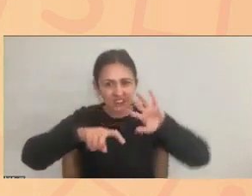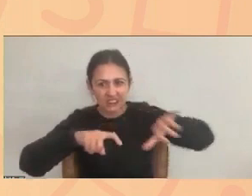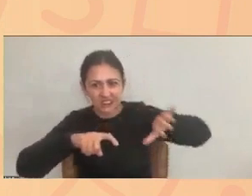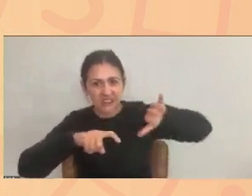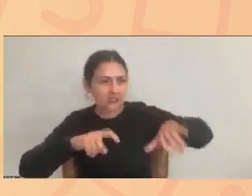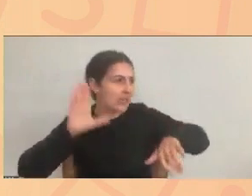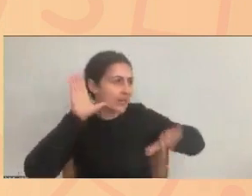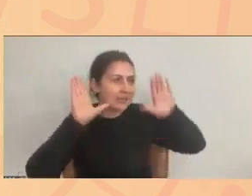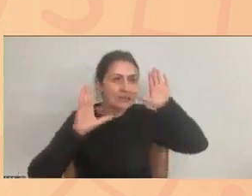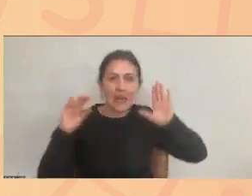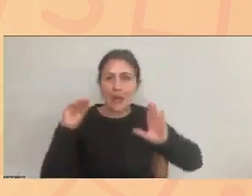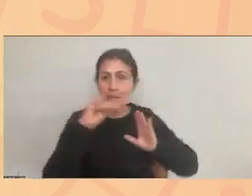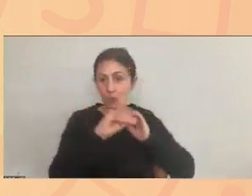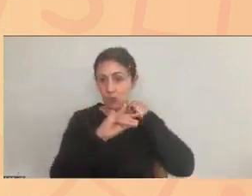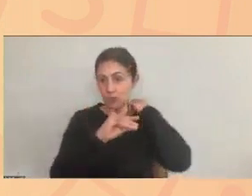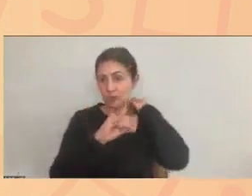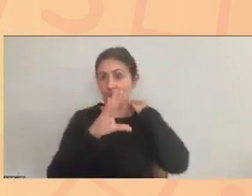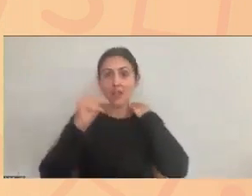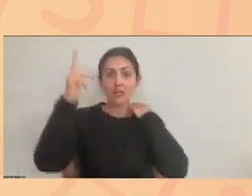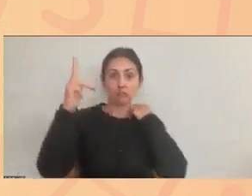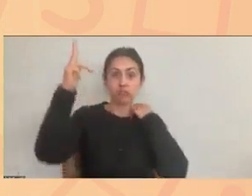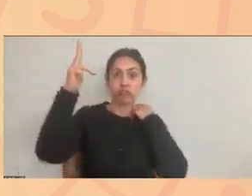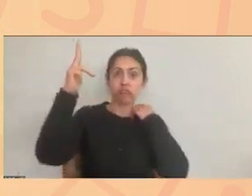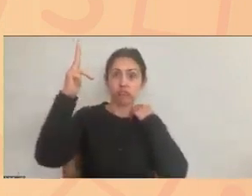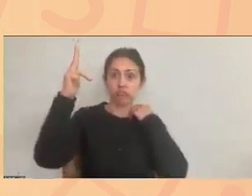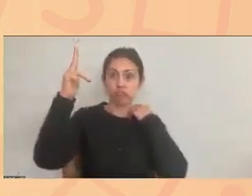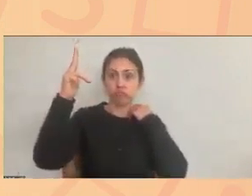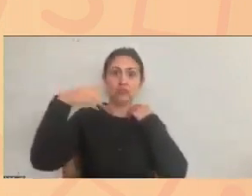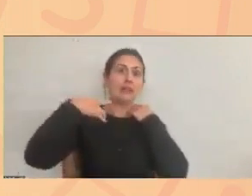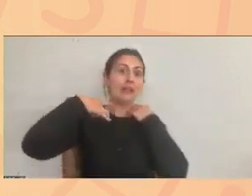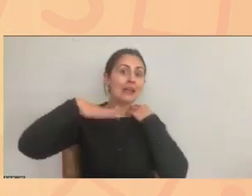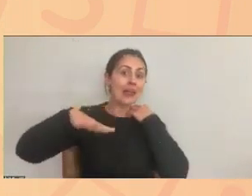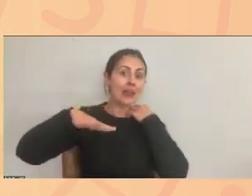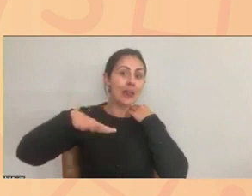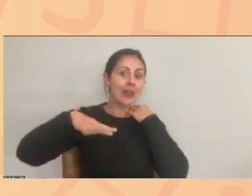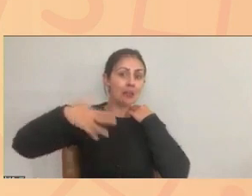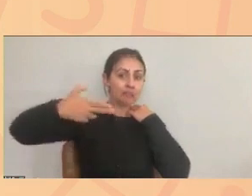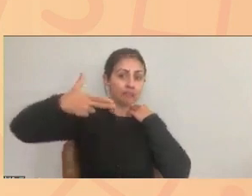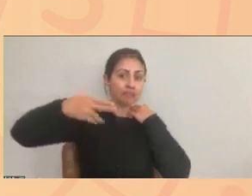And at some point there's gonna be a gunshot with a successful kill, and then they're gonna be able to take their kill